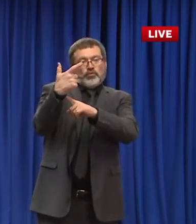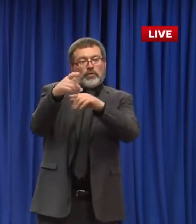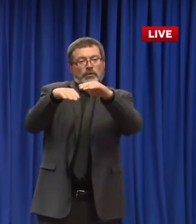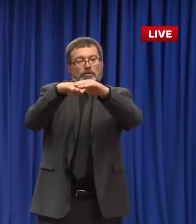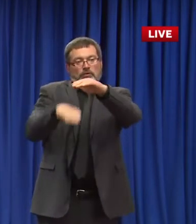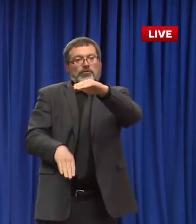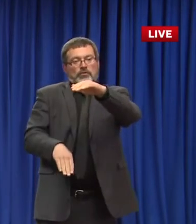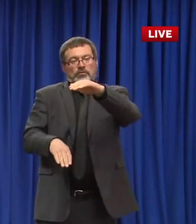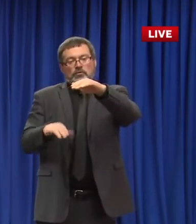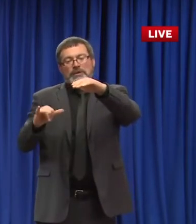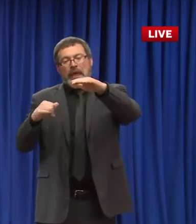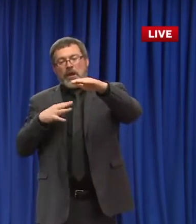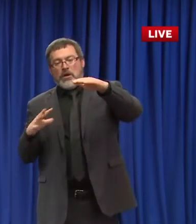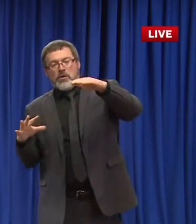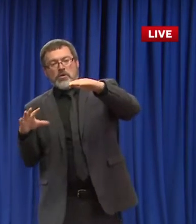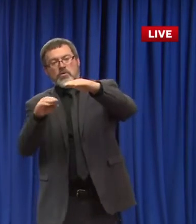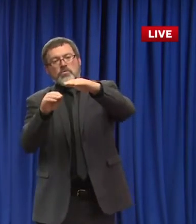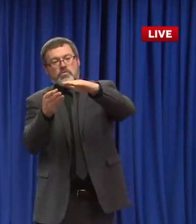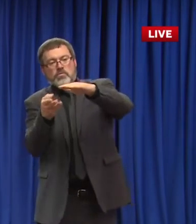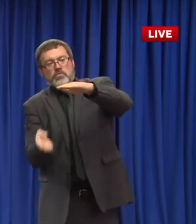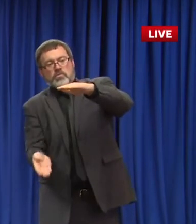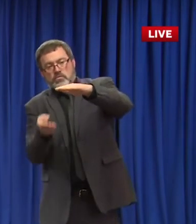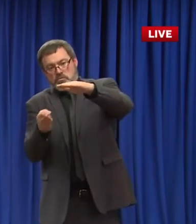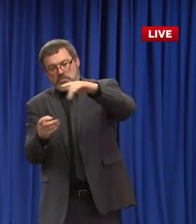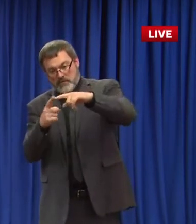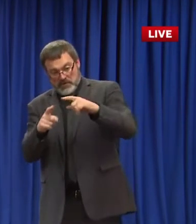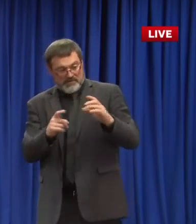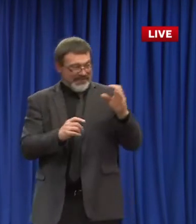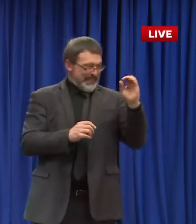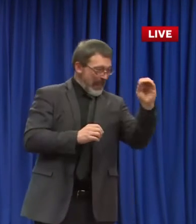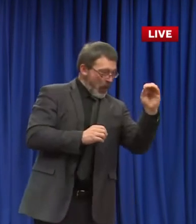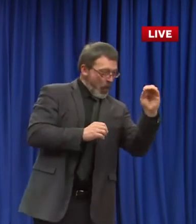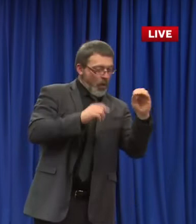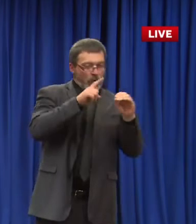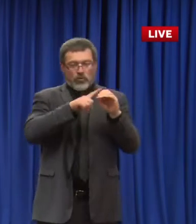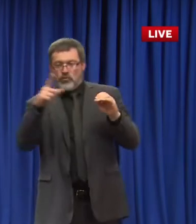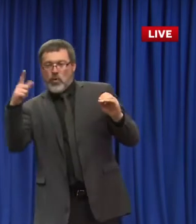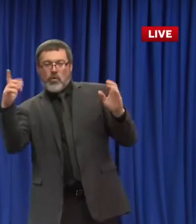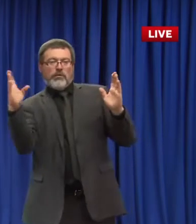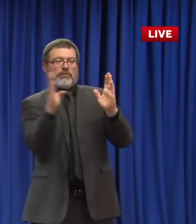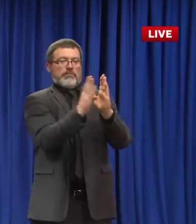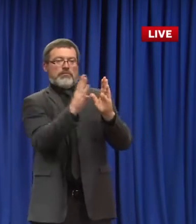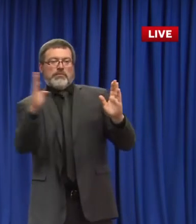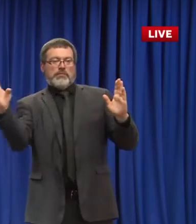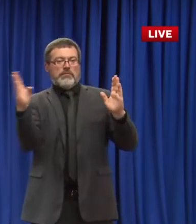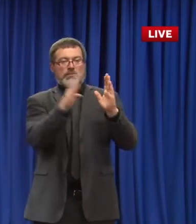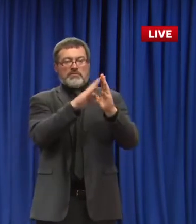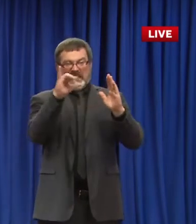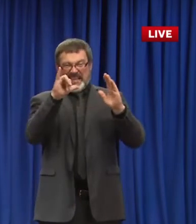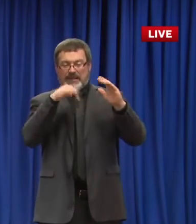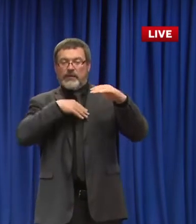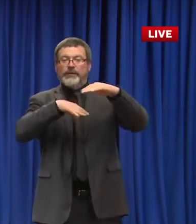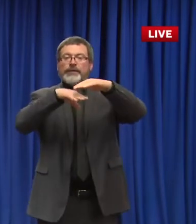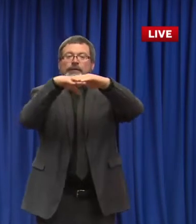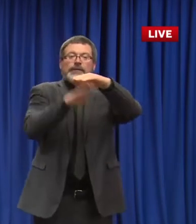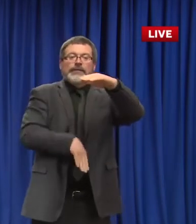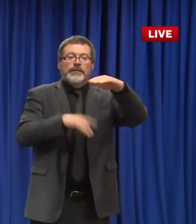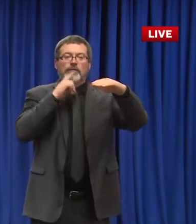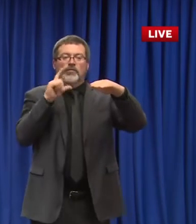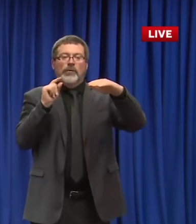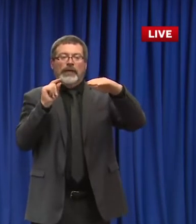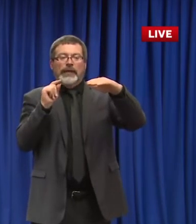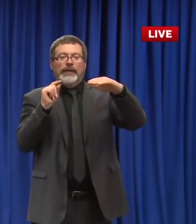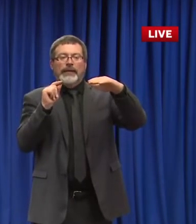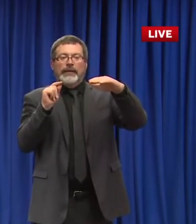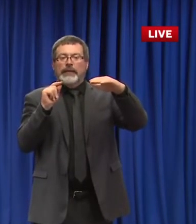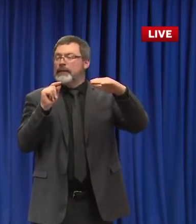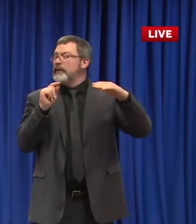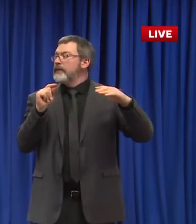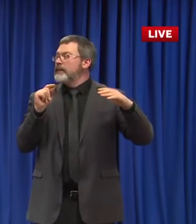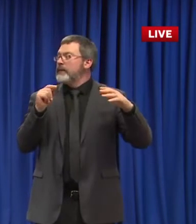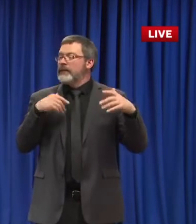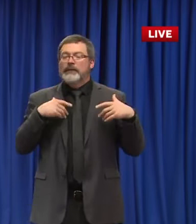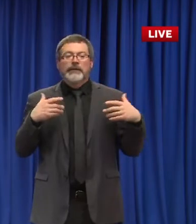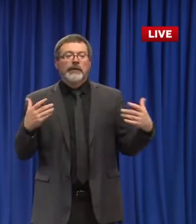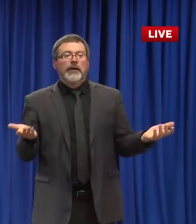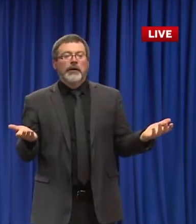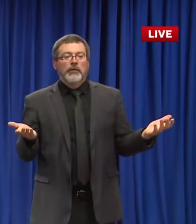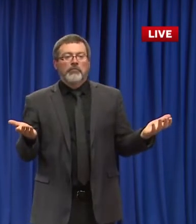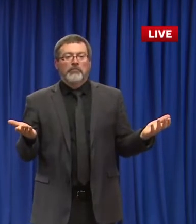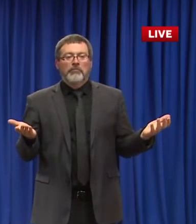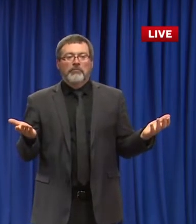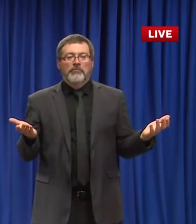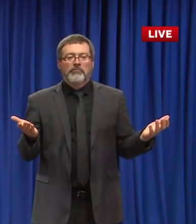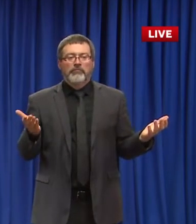USE AN AGE CUTOFF I THINK OF 21 OR UNDER TO TRY AND BE MORE INCLUSIVE, YOU KNOW, I CAN YOU KNOW, I THINK I SAID UNDER THE AGE OF 20.